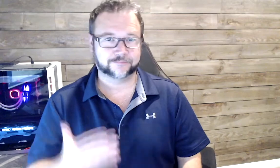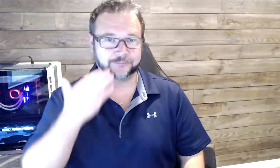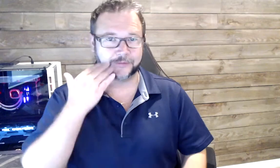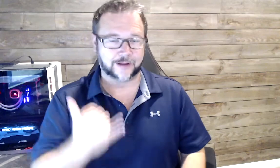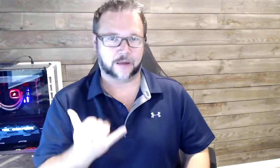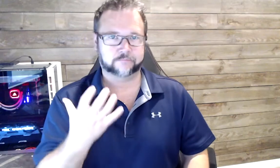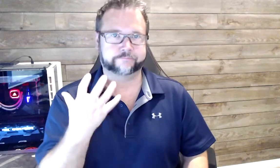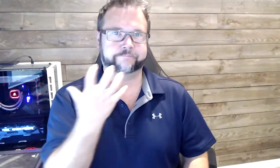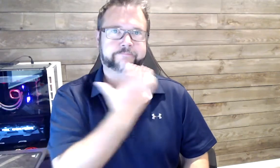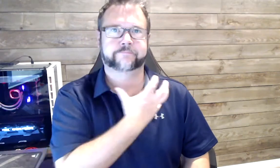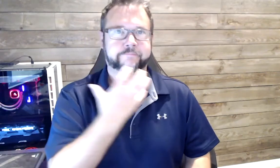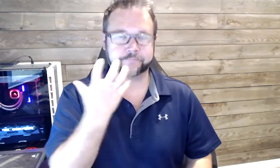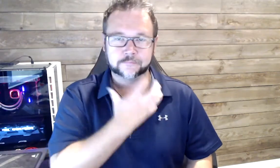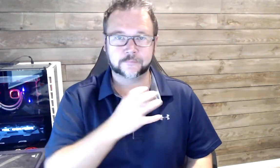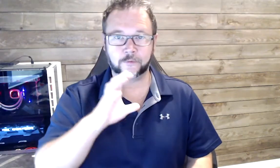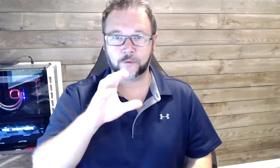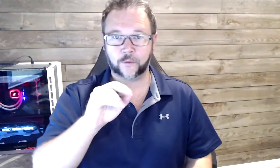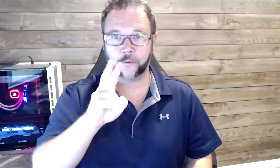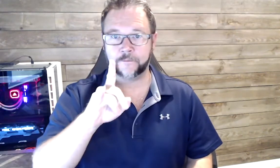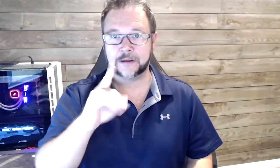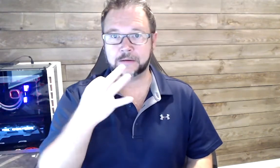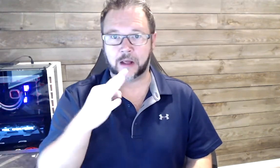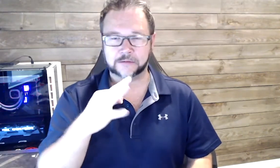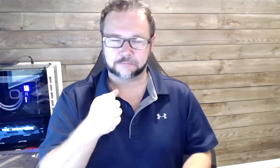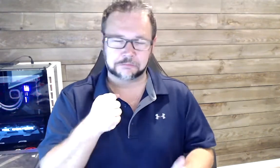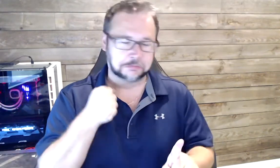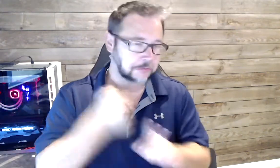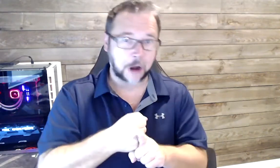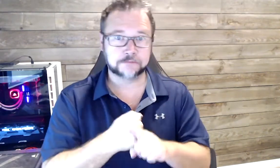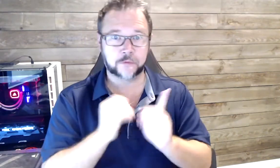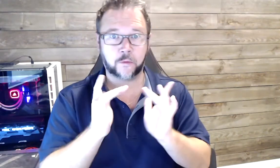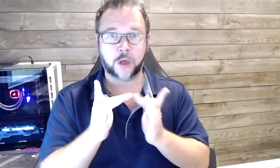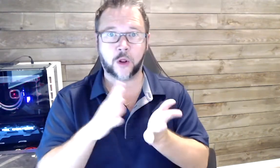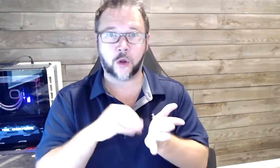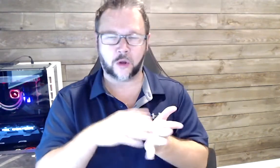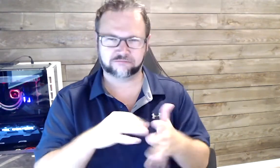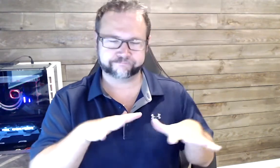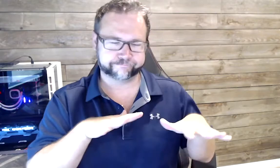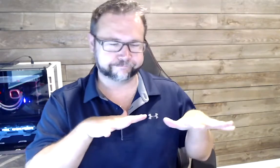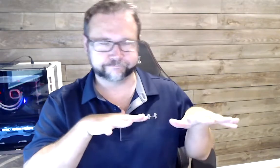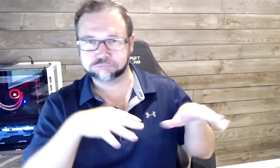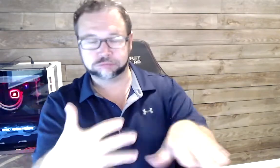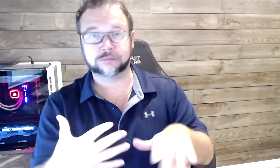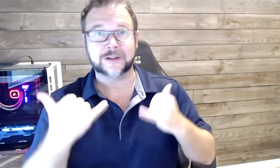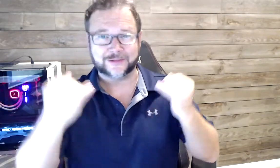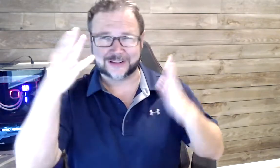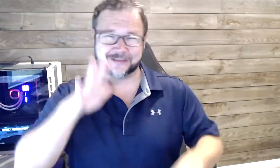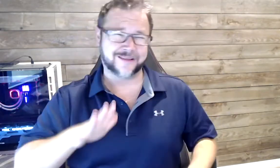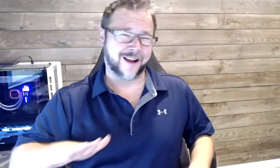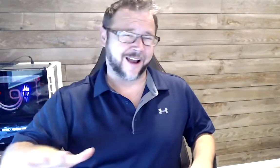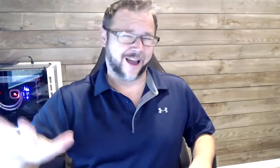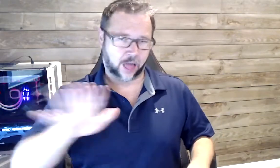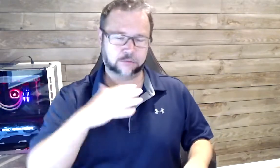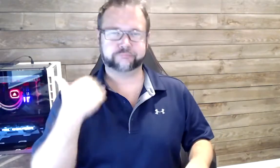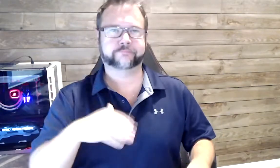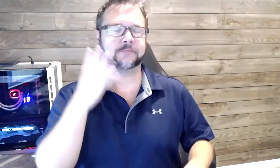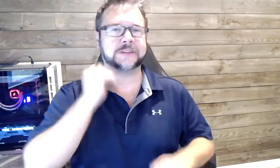With the sudden shift to virtual learning due to COVID-19, educators everywhere face challenges